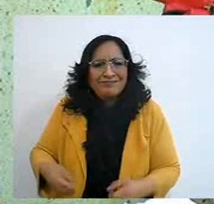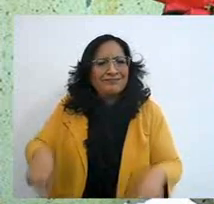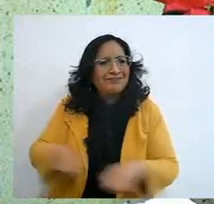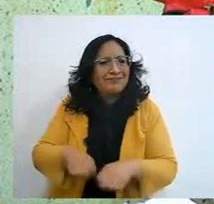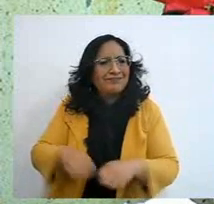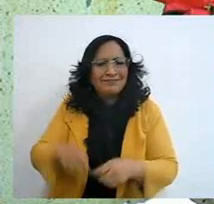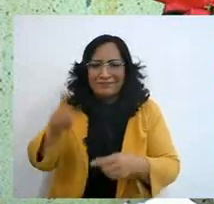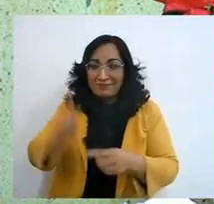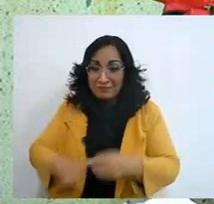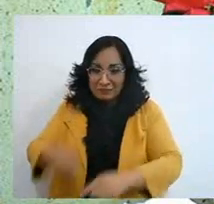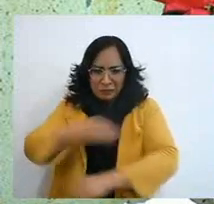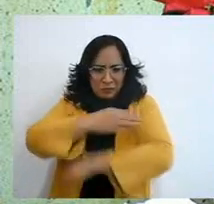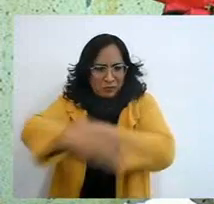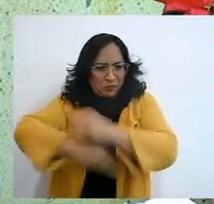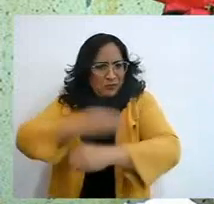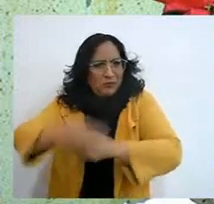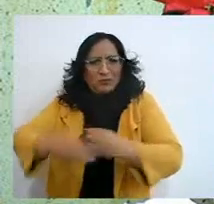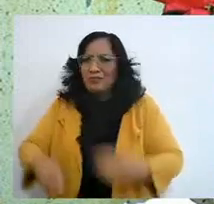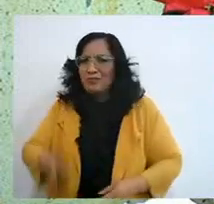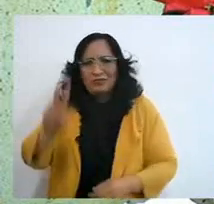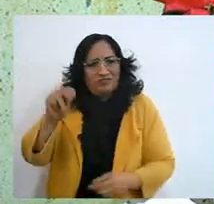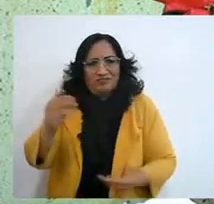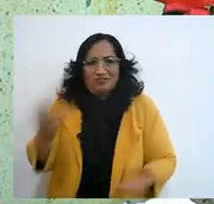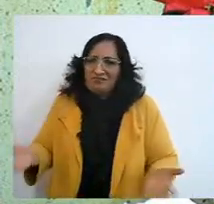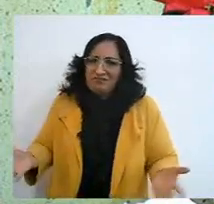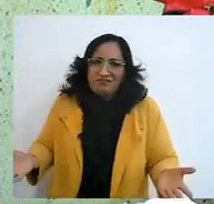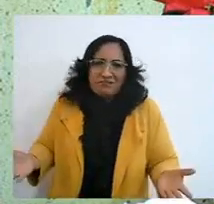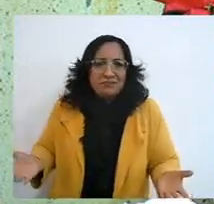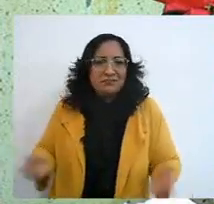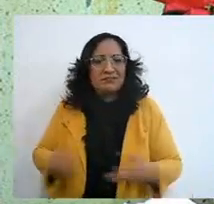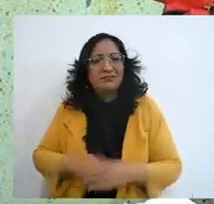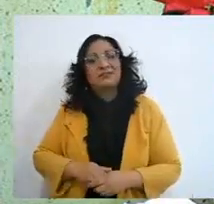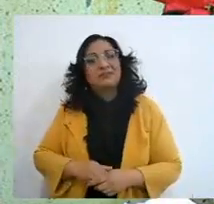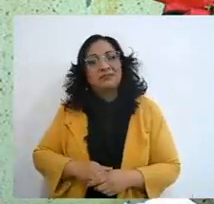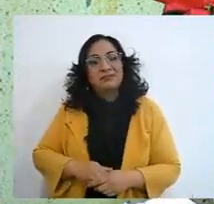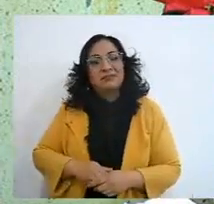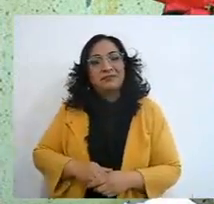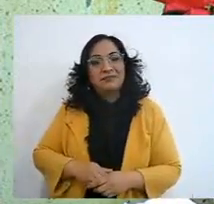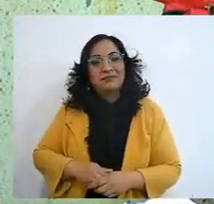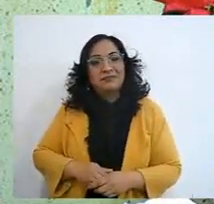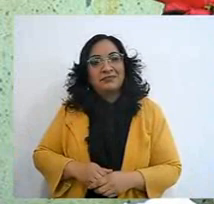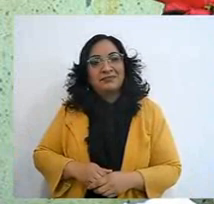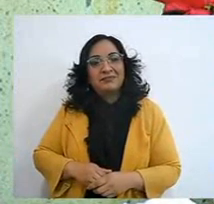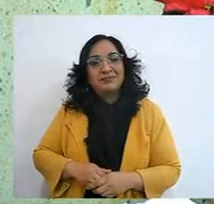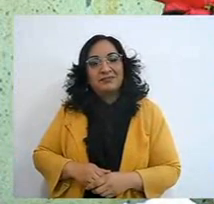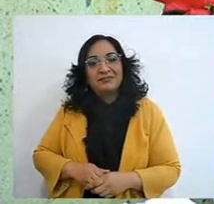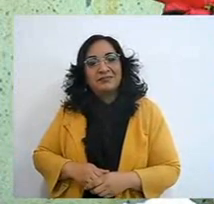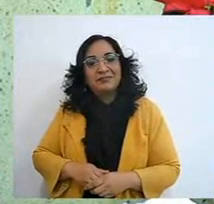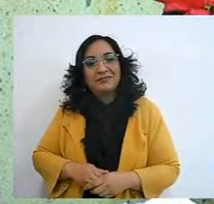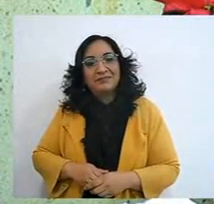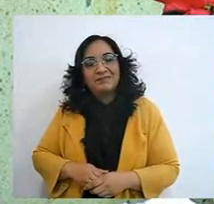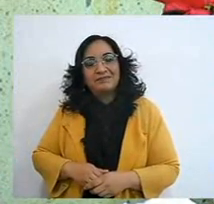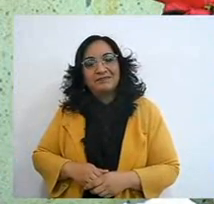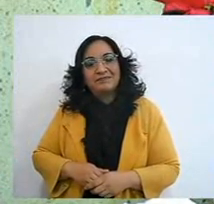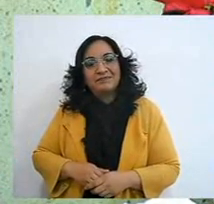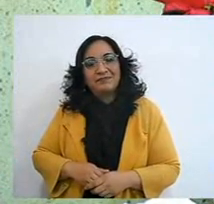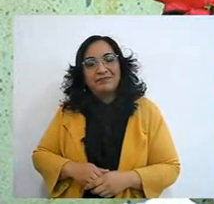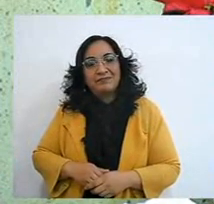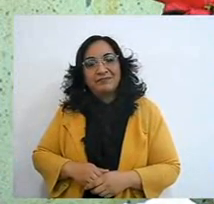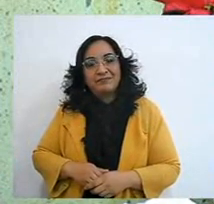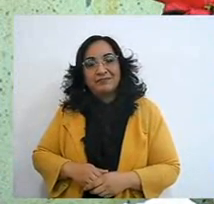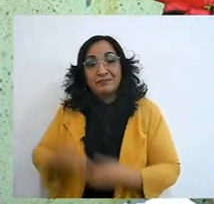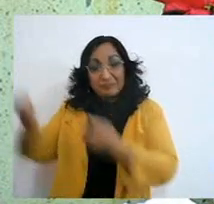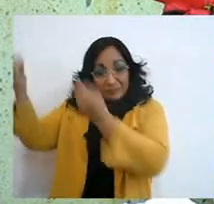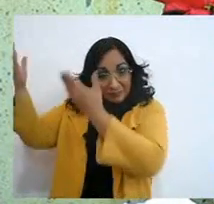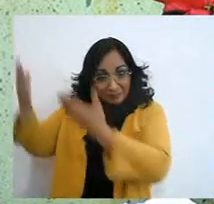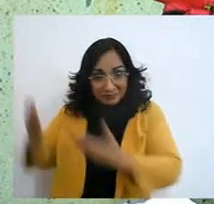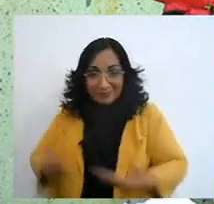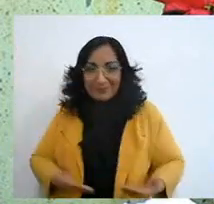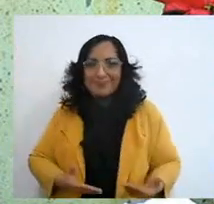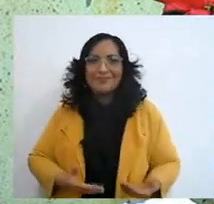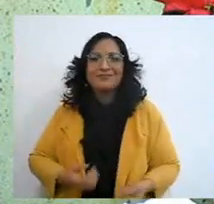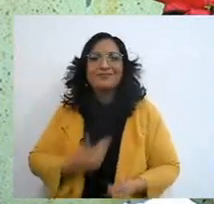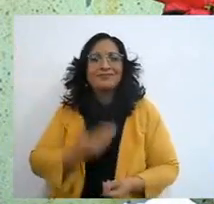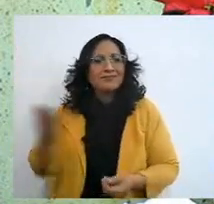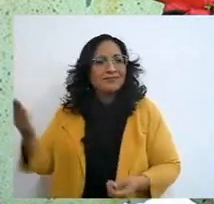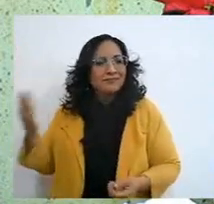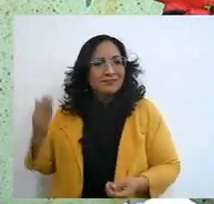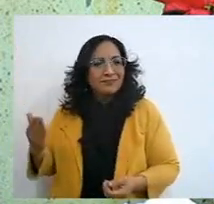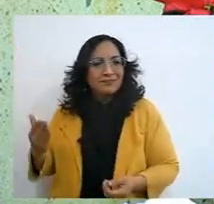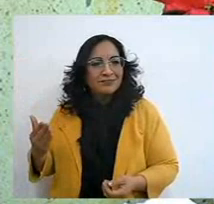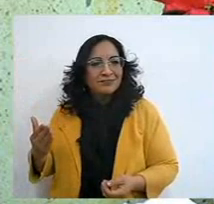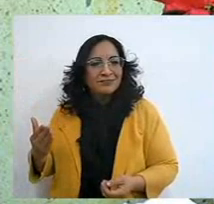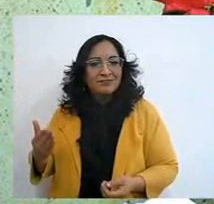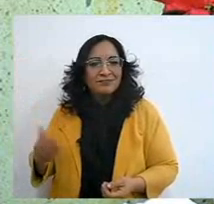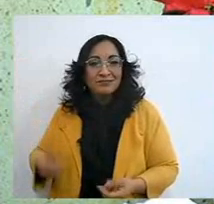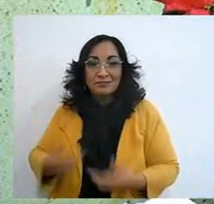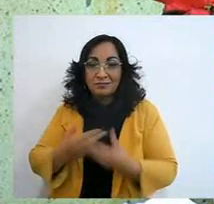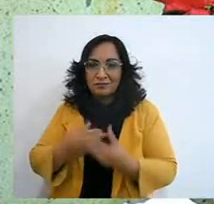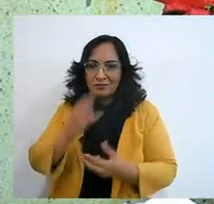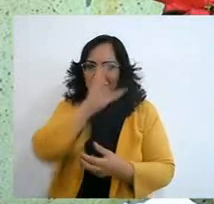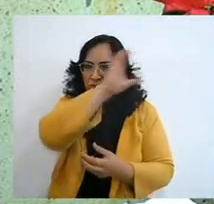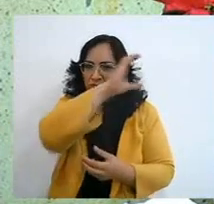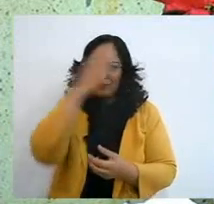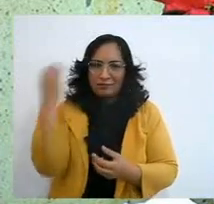the plaster, if it has a crack, we arrived and they took the x-ray,